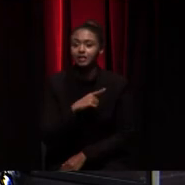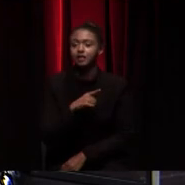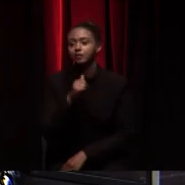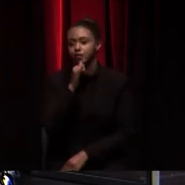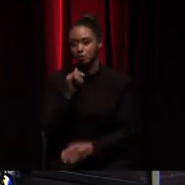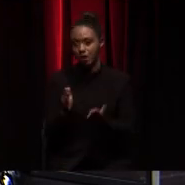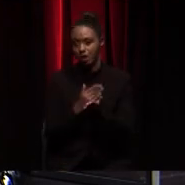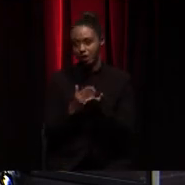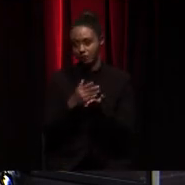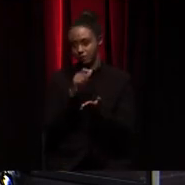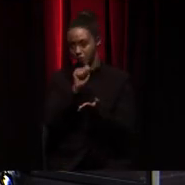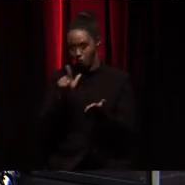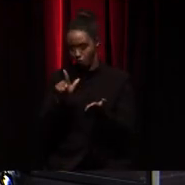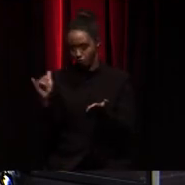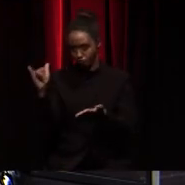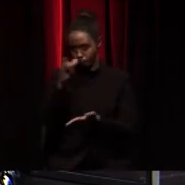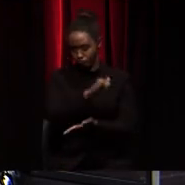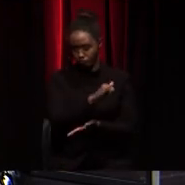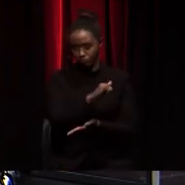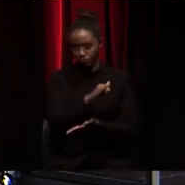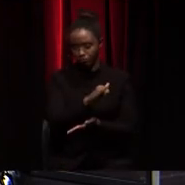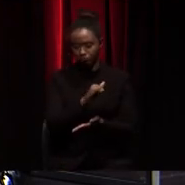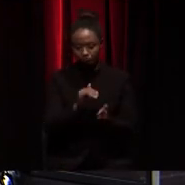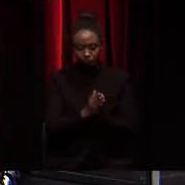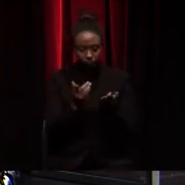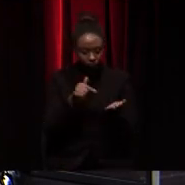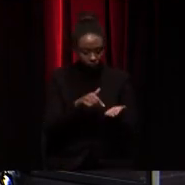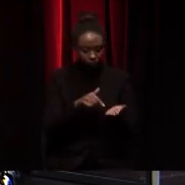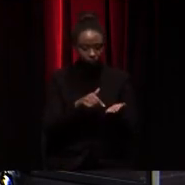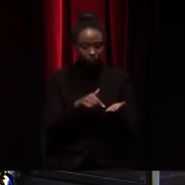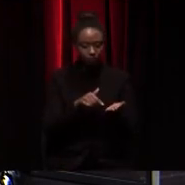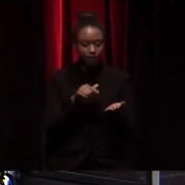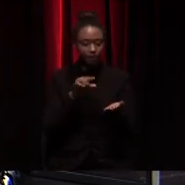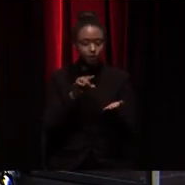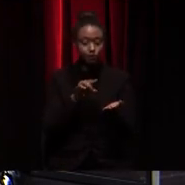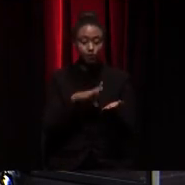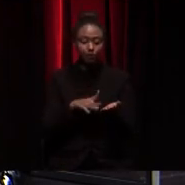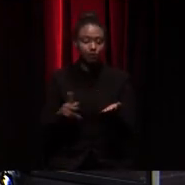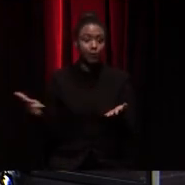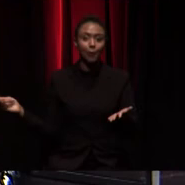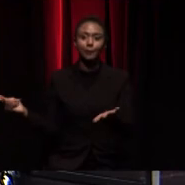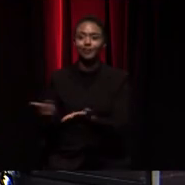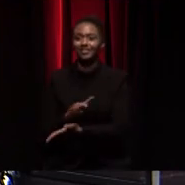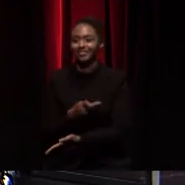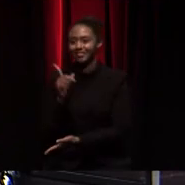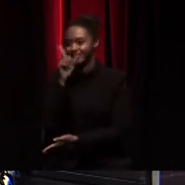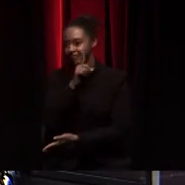don’t expect to see the possible failures of a 737 there.